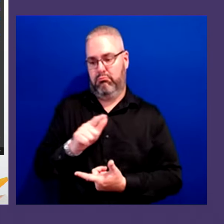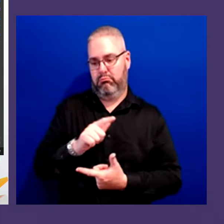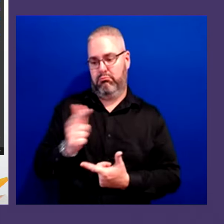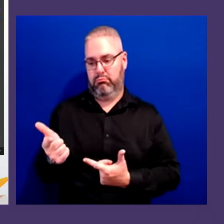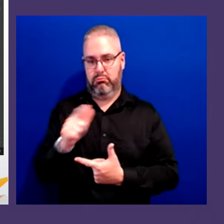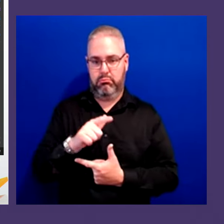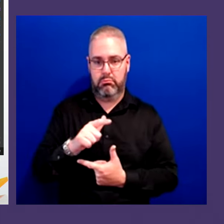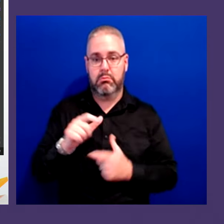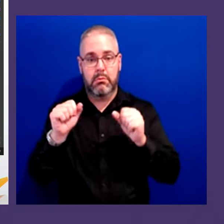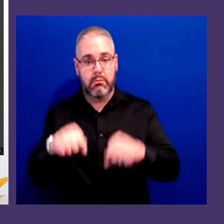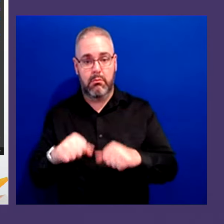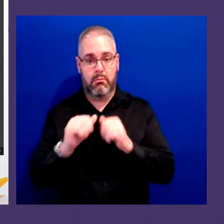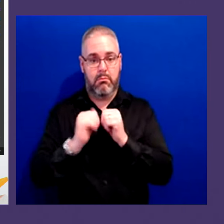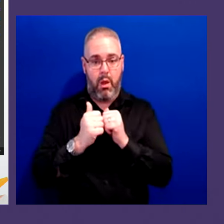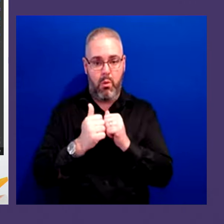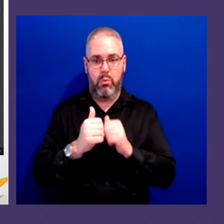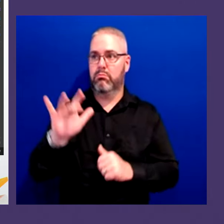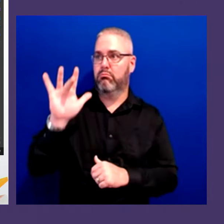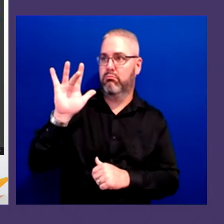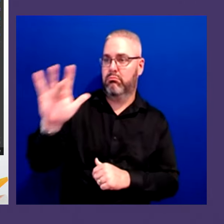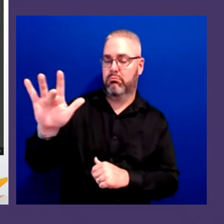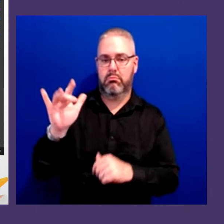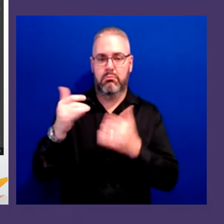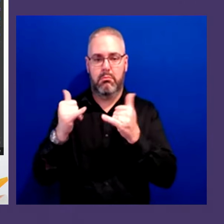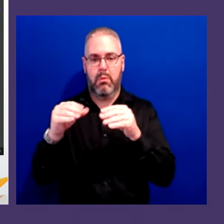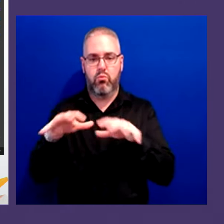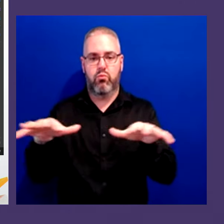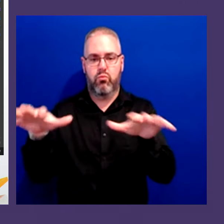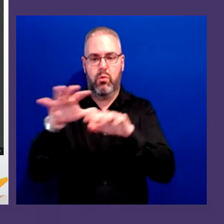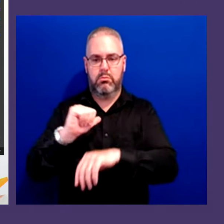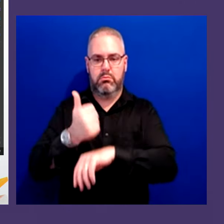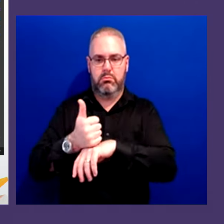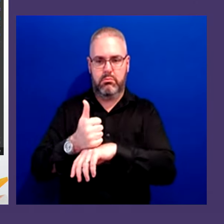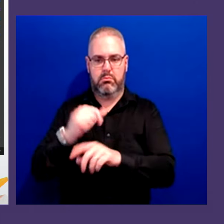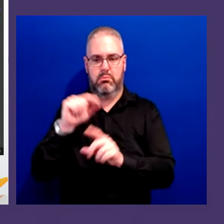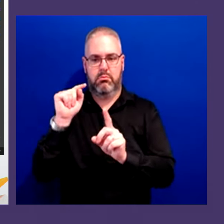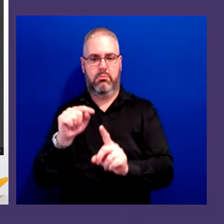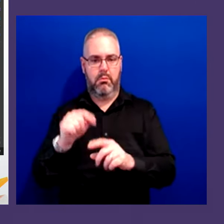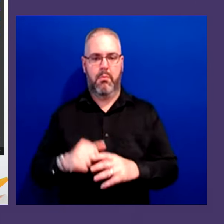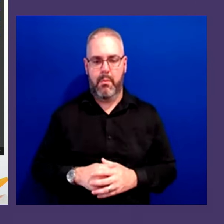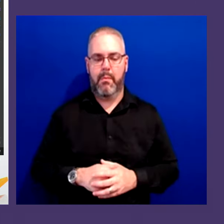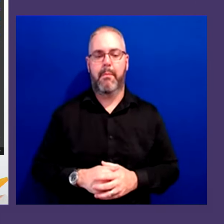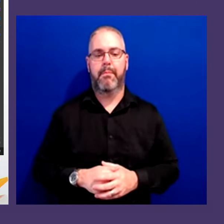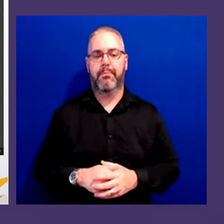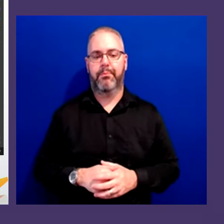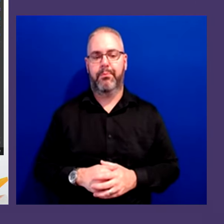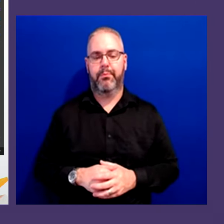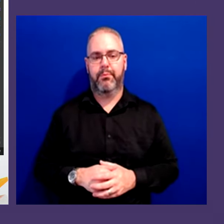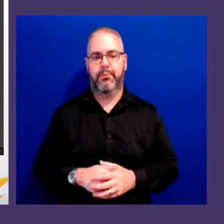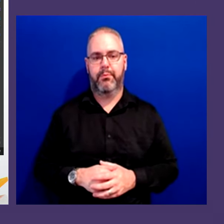selecting "Playground settings" and acknowledging